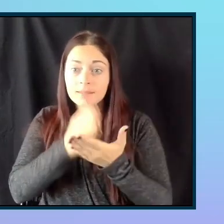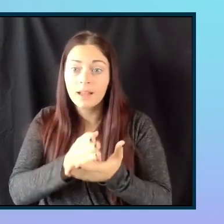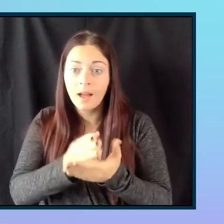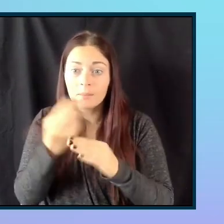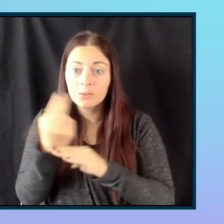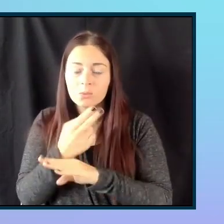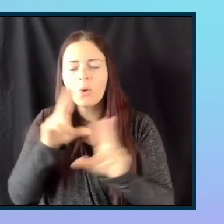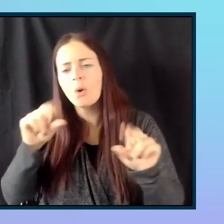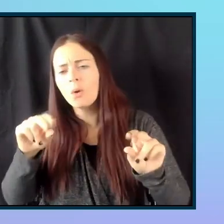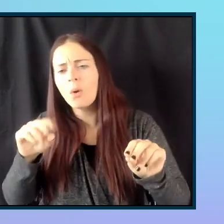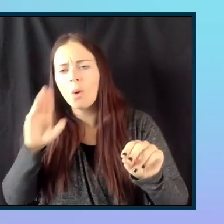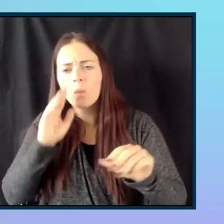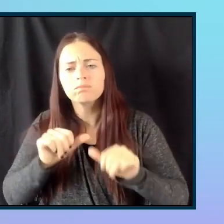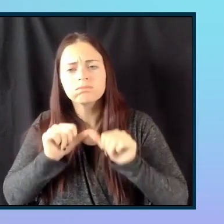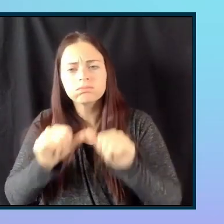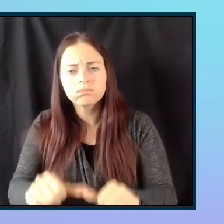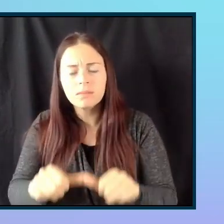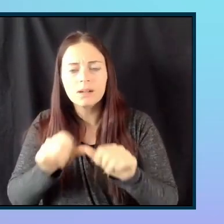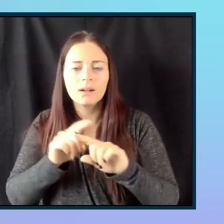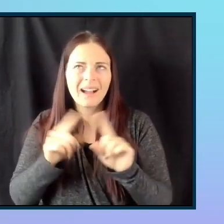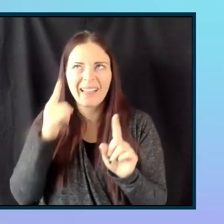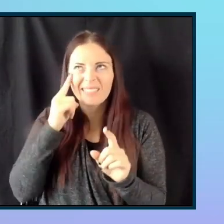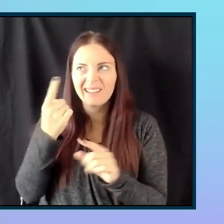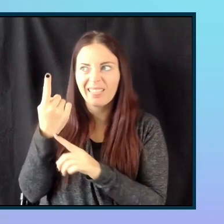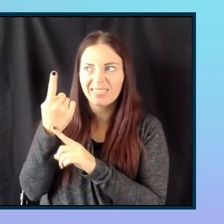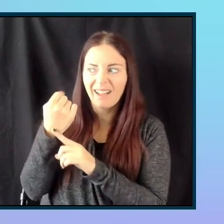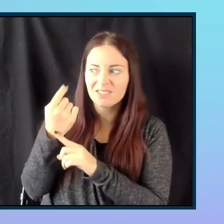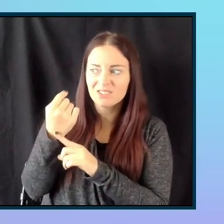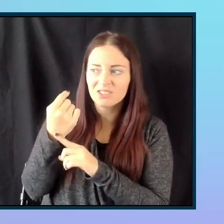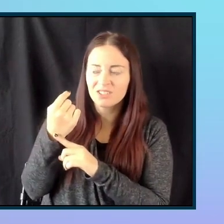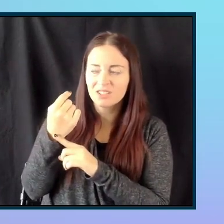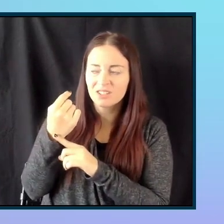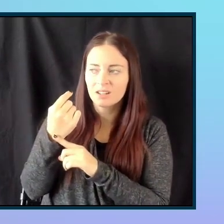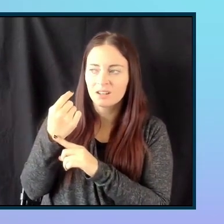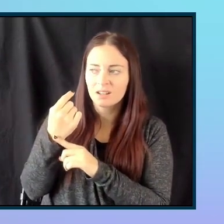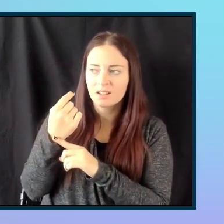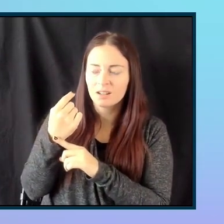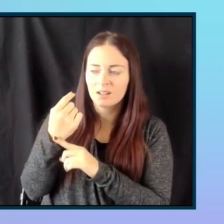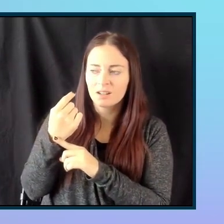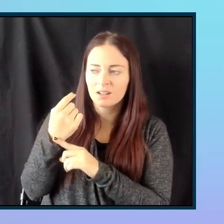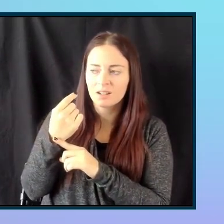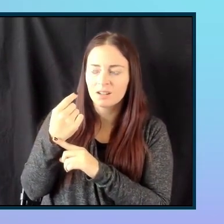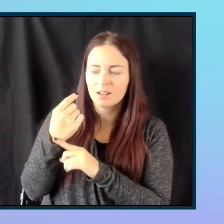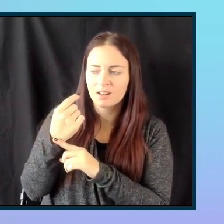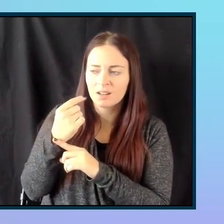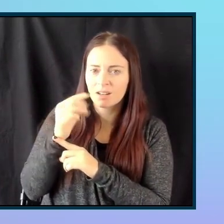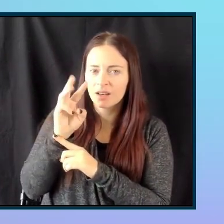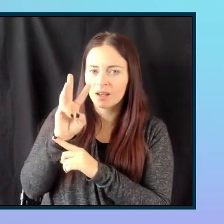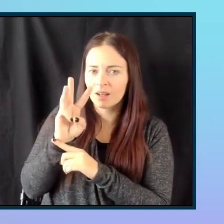I think it was last year that WCAG 1.0 was officially, I don't wanna say deprecated.